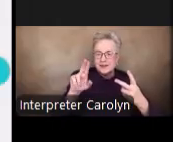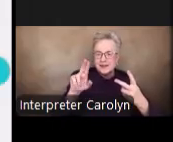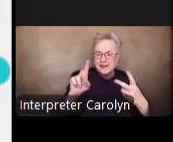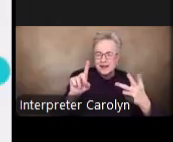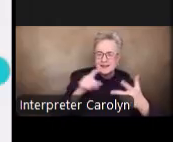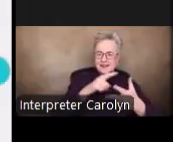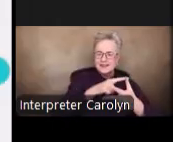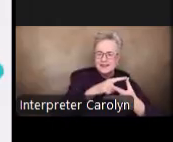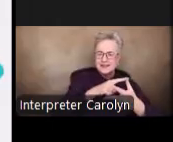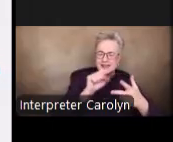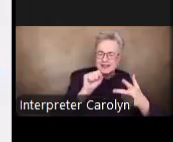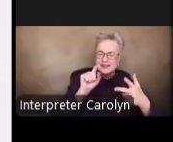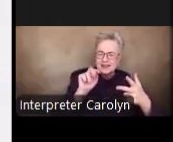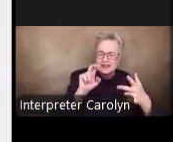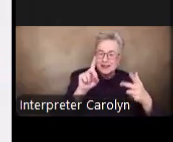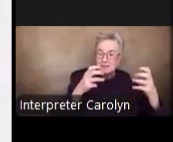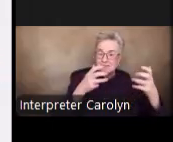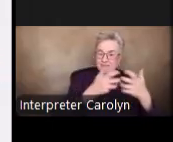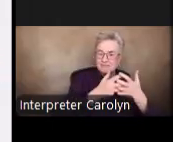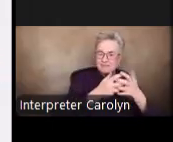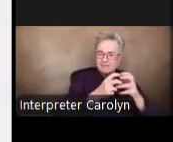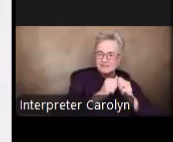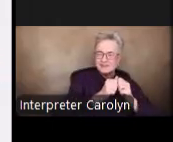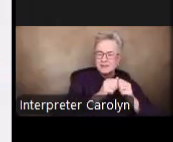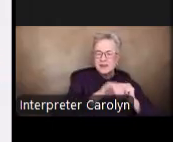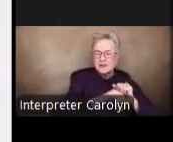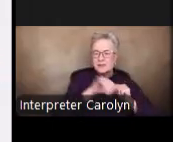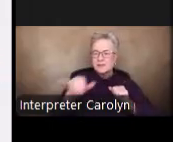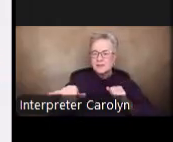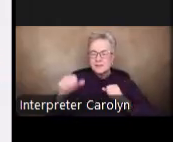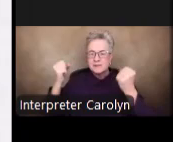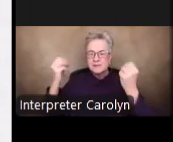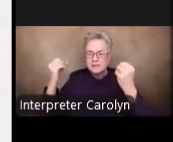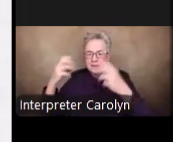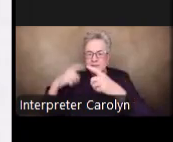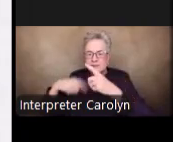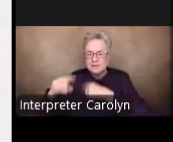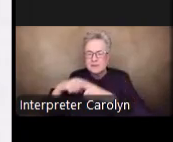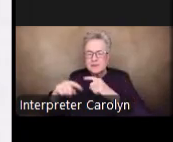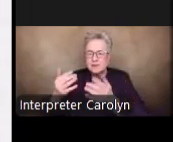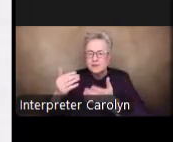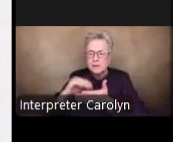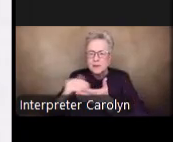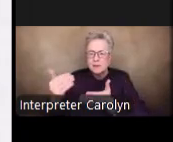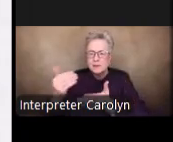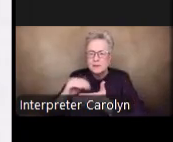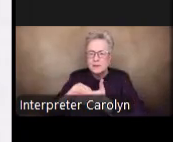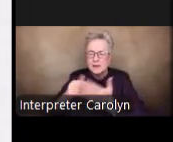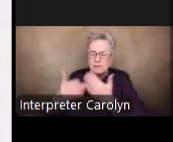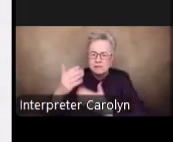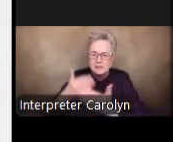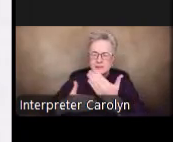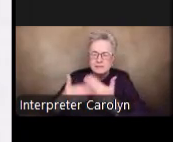in sign language. We see the same principle, but through the hands, repeated handshapes, movements, locations serve the